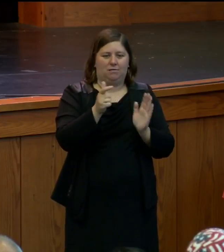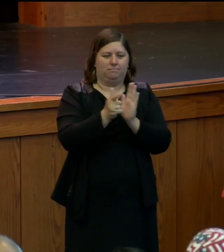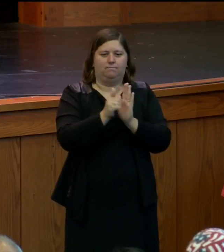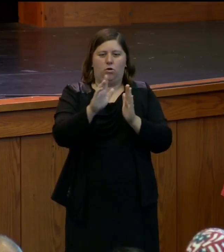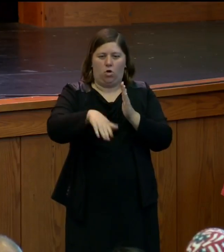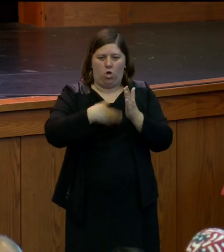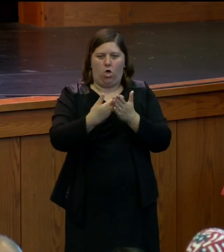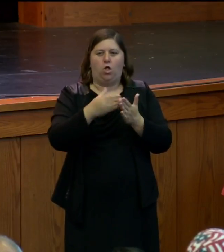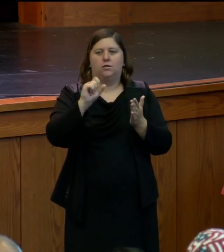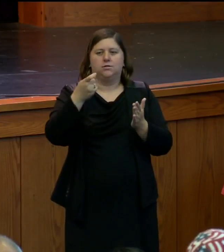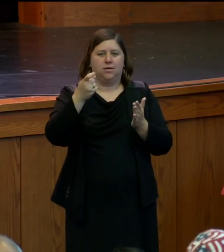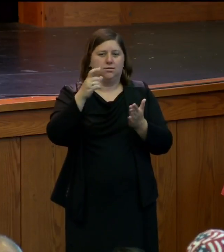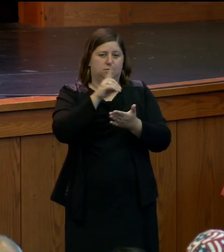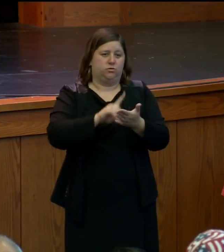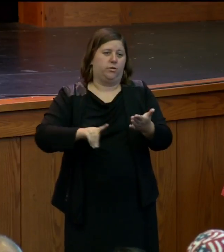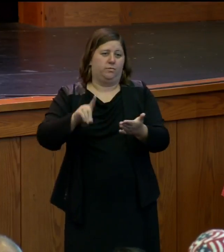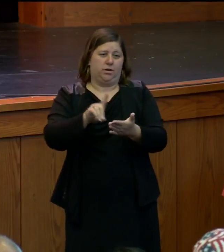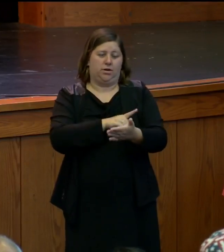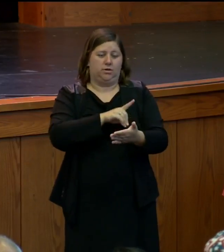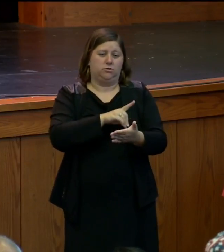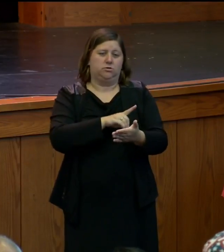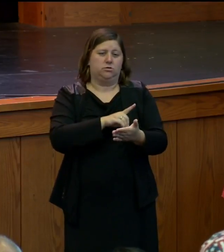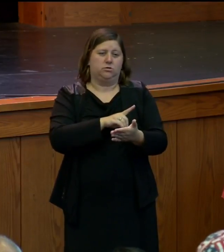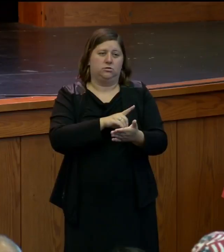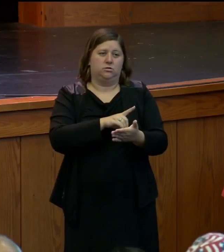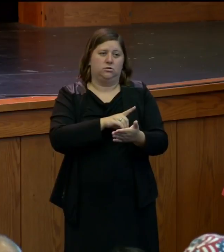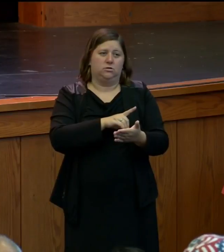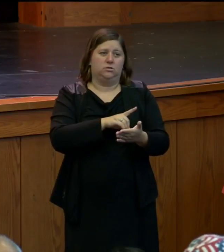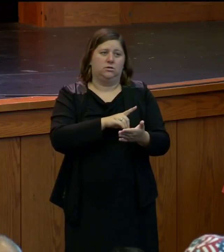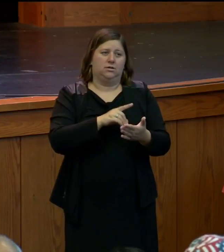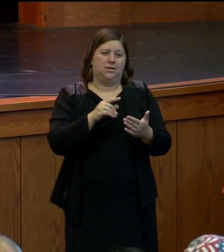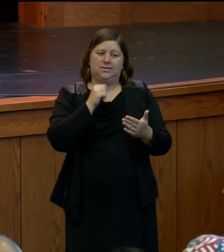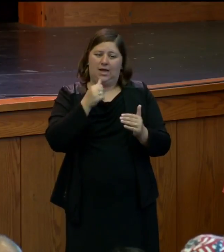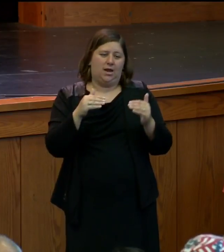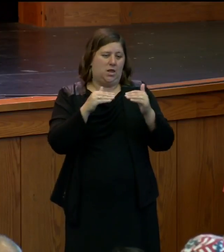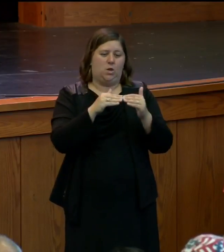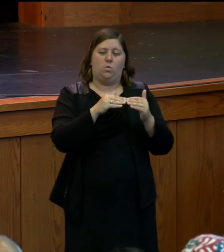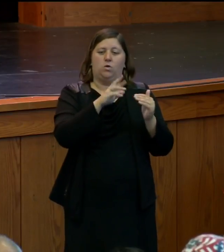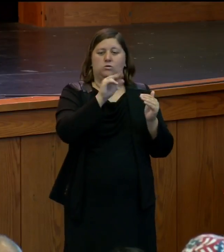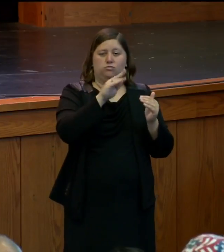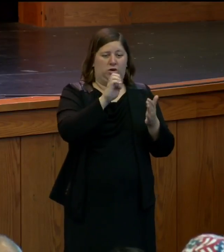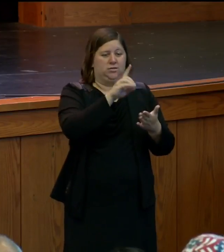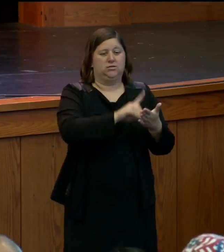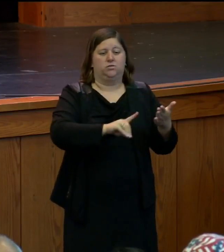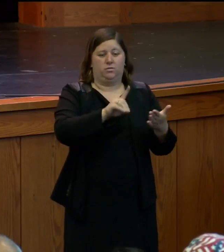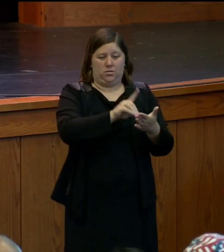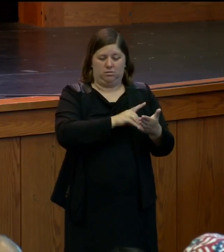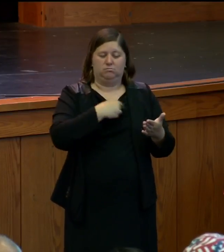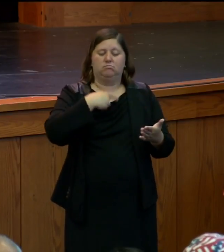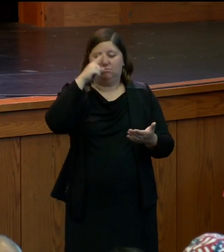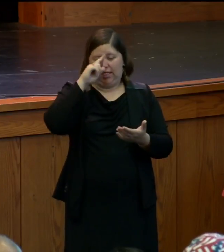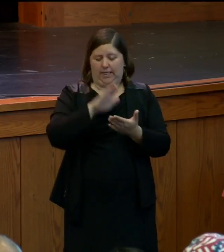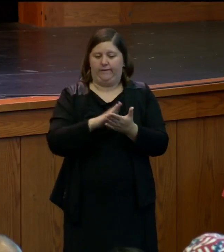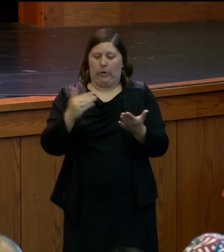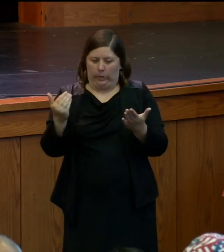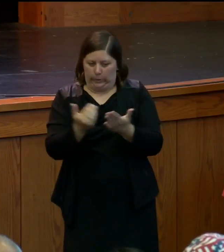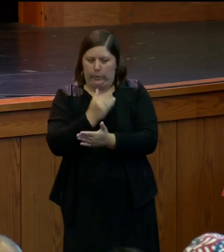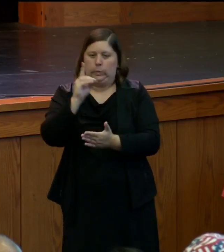DISCRIMINATION TO THE EXTENT IT BARS RACE DISCRIMINATION. I BELIEVE A NEW D.C. CONSTITUTION SHOULD BAN